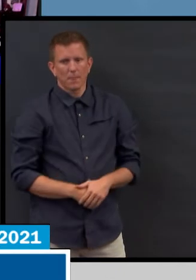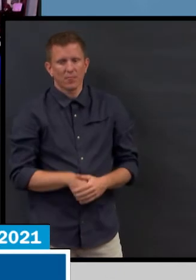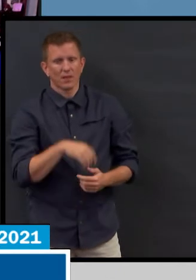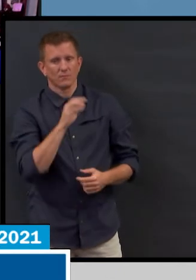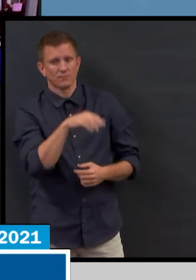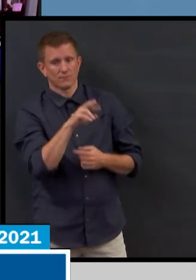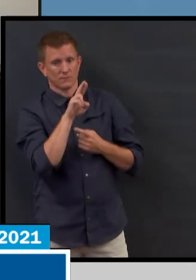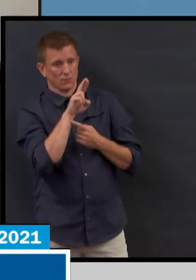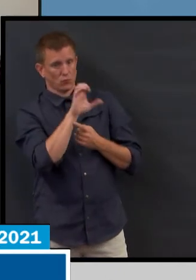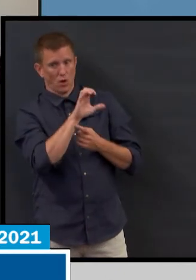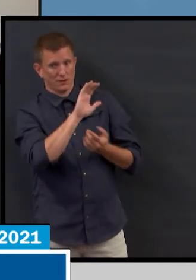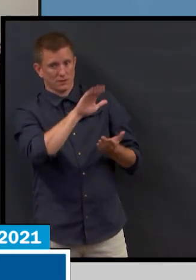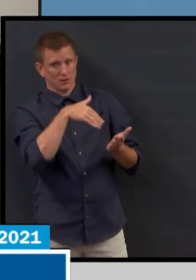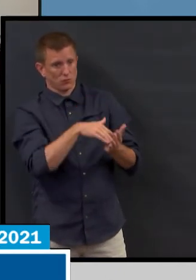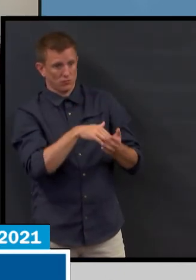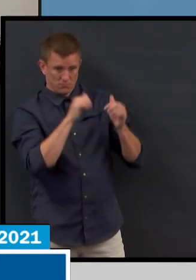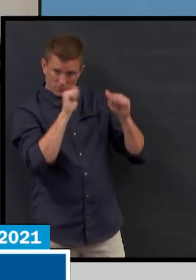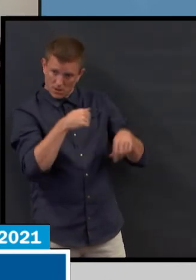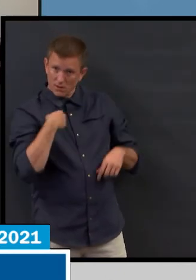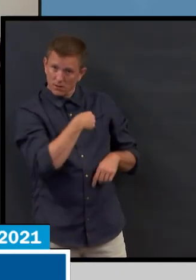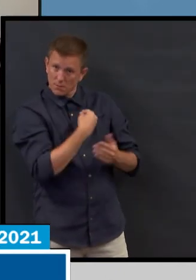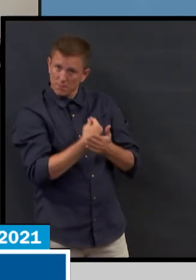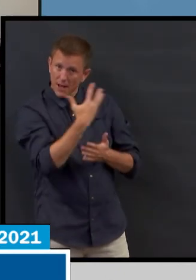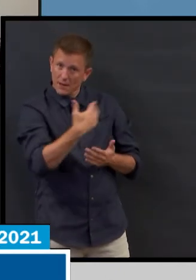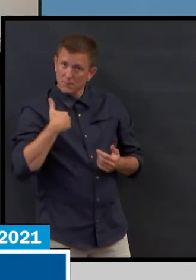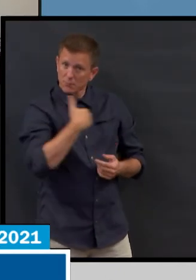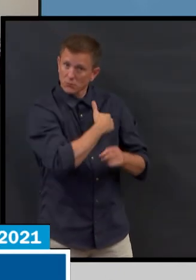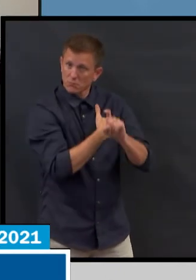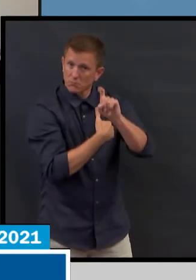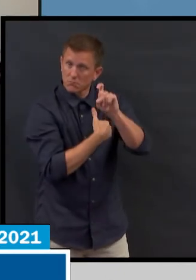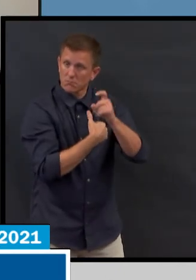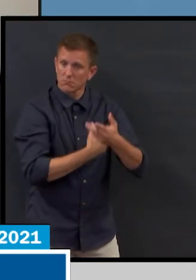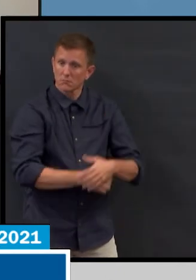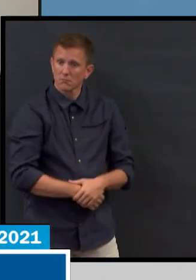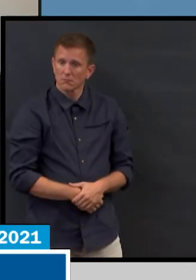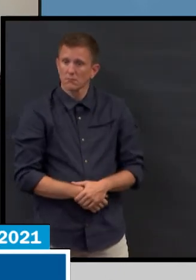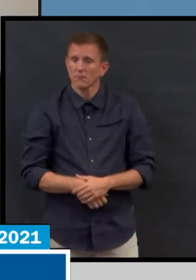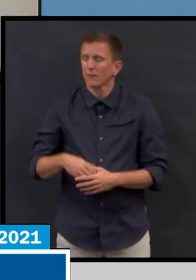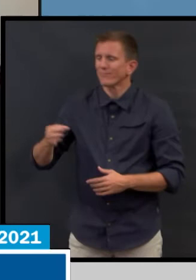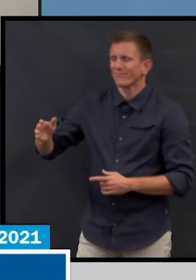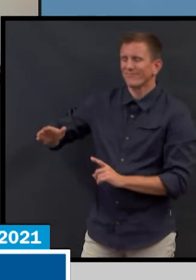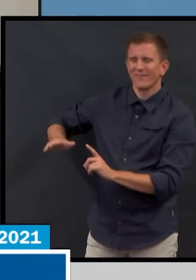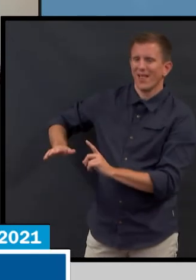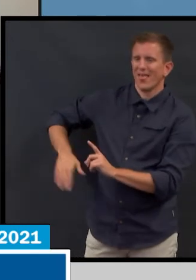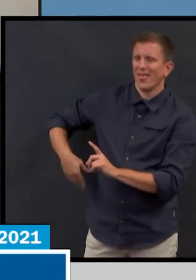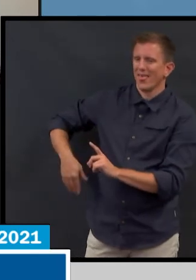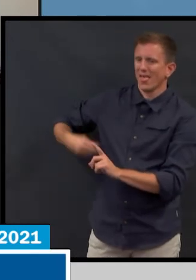not quite yet we're still doing two dollar drop-in fees until all the centers are open which all the